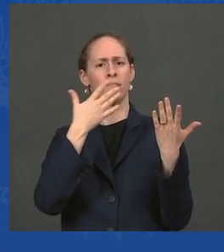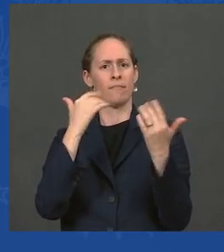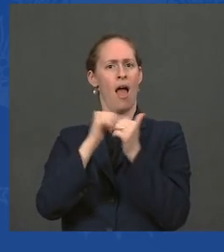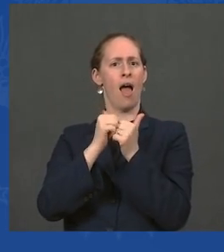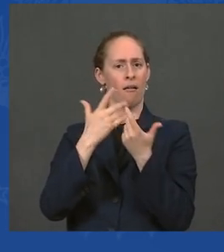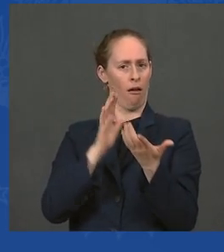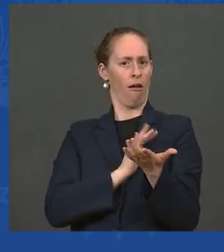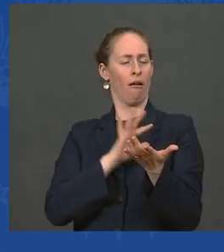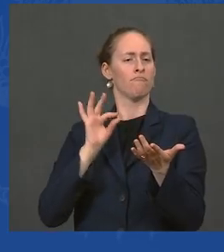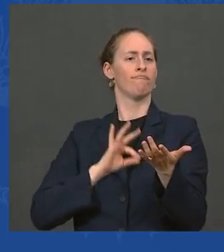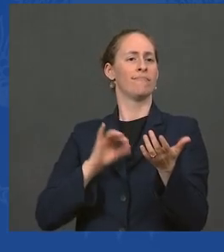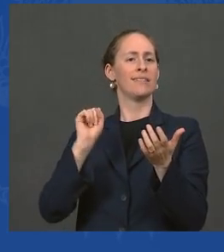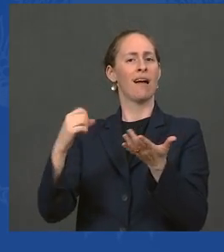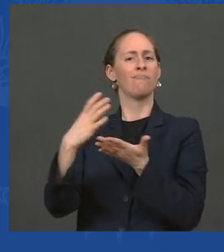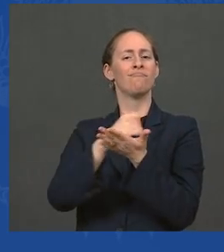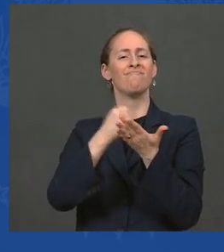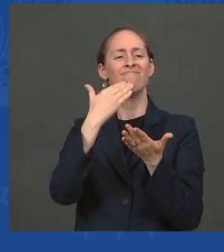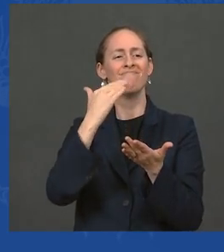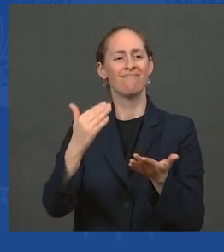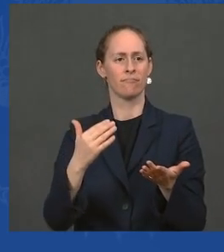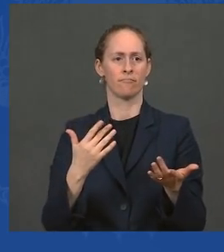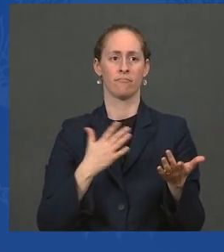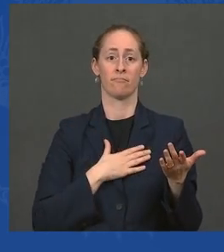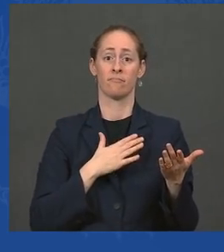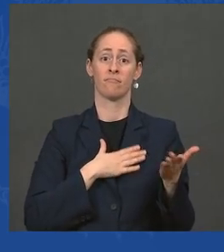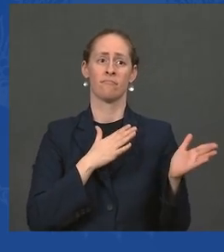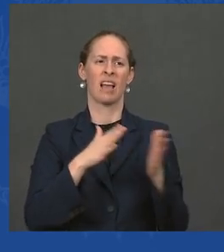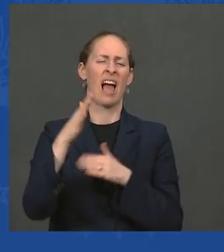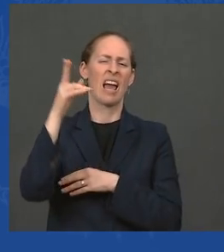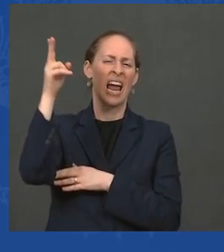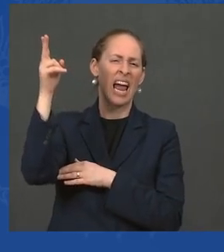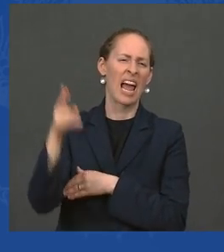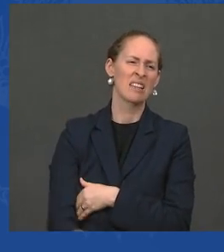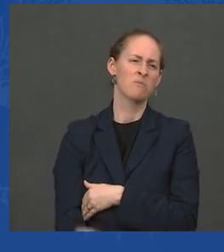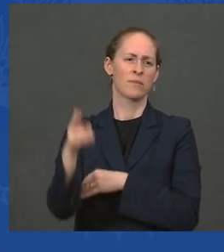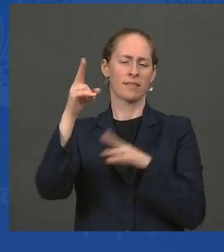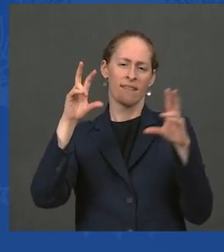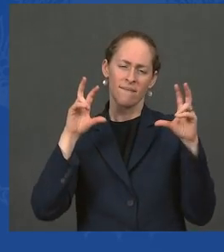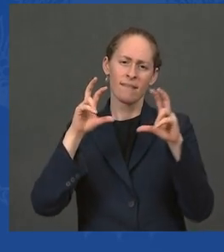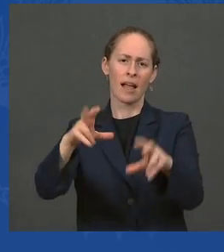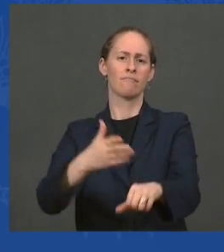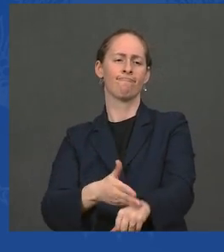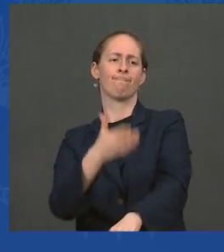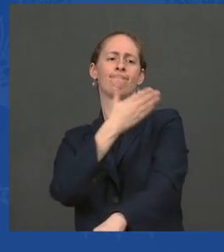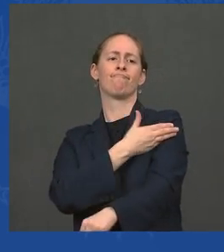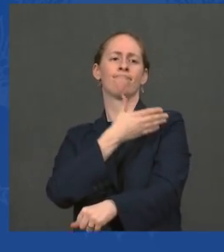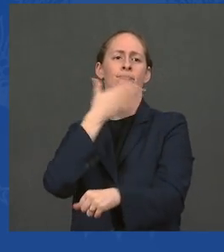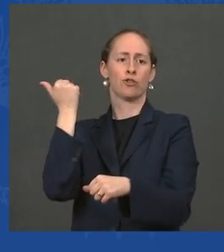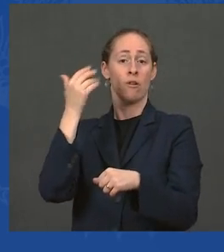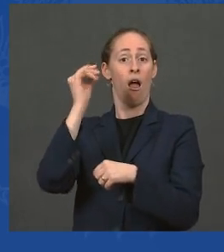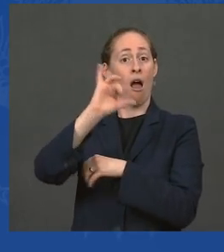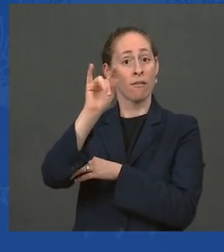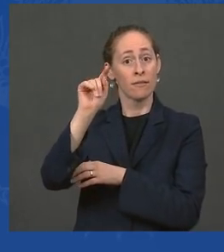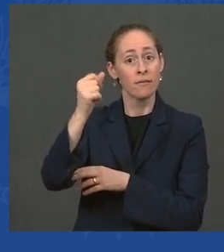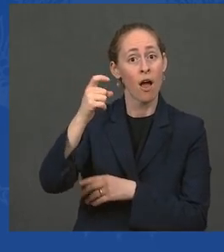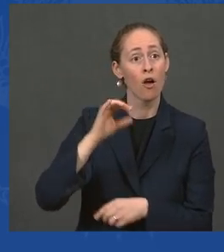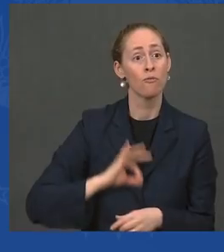My plan also makes a historic investment in clean energy, including a tax credit for people to do things like winterize their homes,